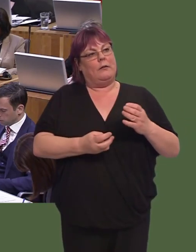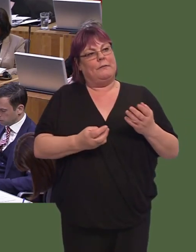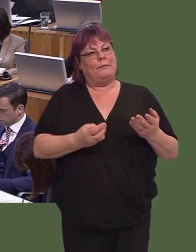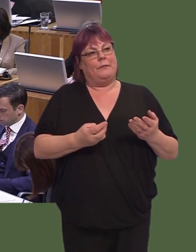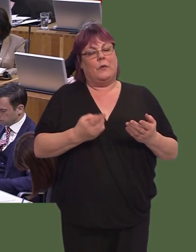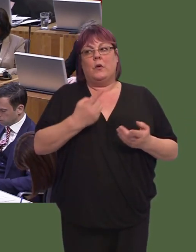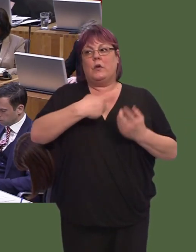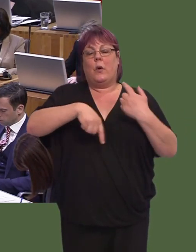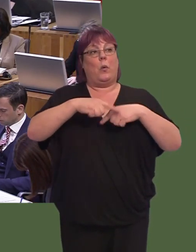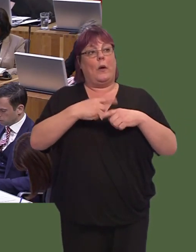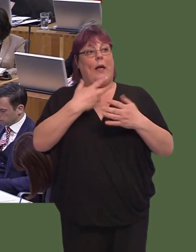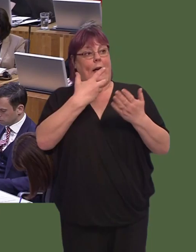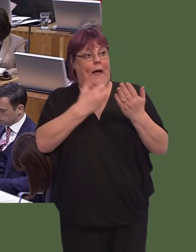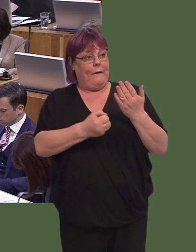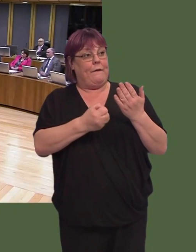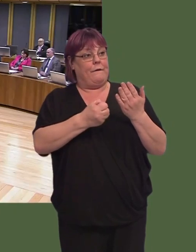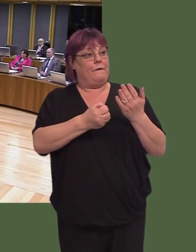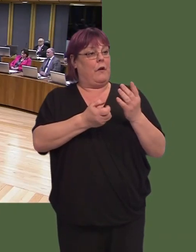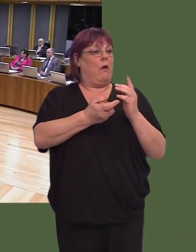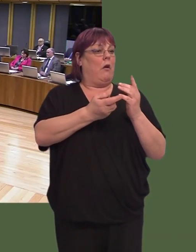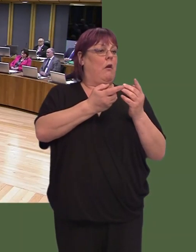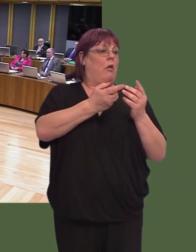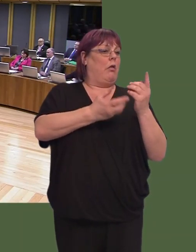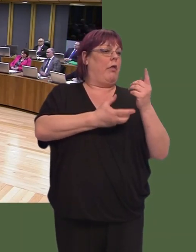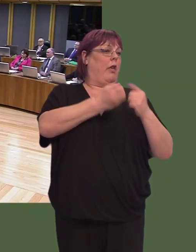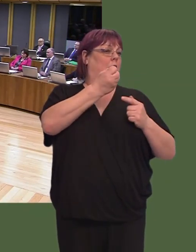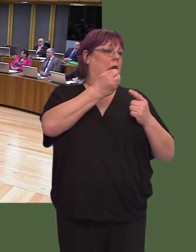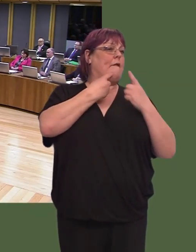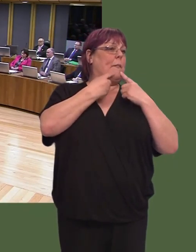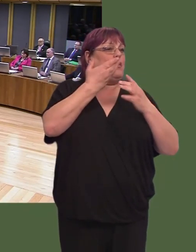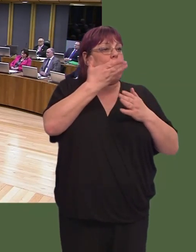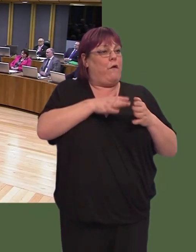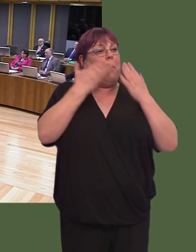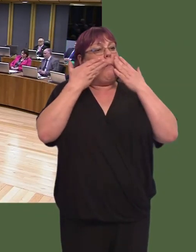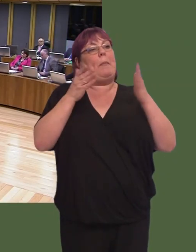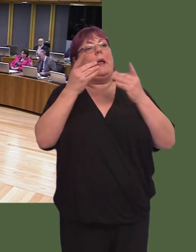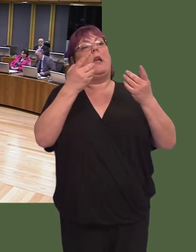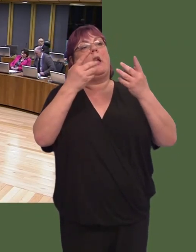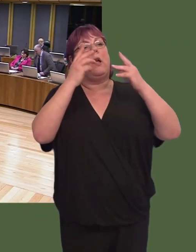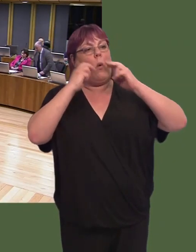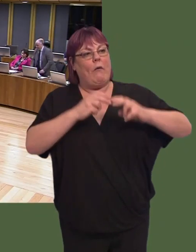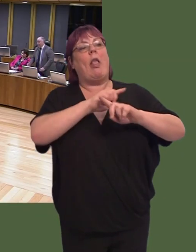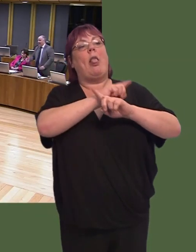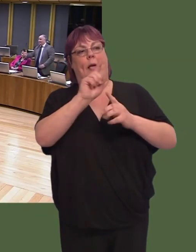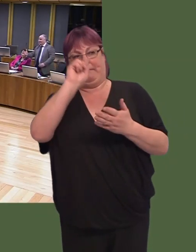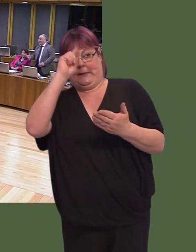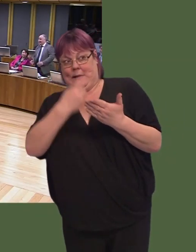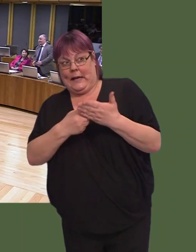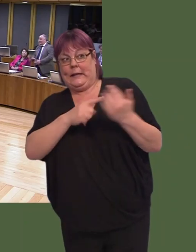So, when we have that then I'll be able to give an indication of what the Government's position is. Andrew RT Davies AM: I'm grateful for an element of clarity.